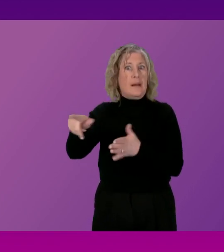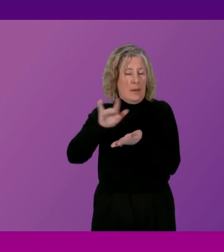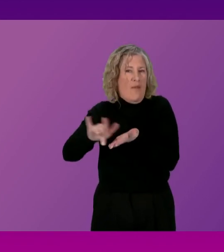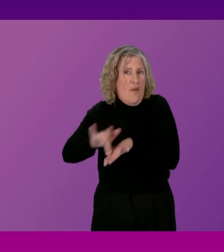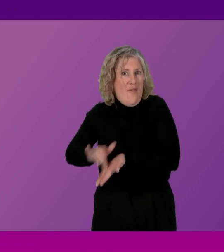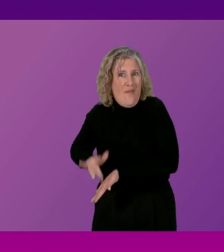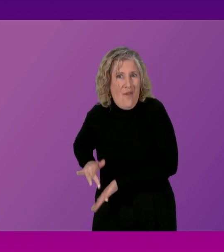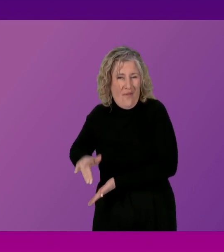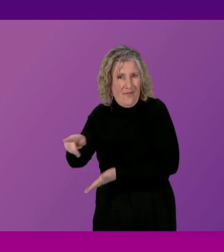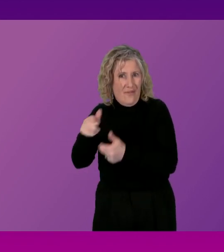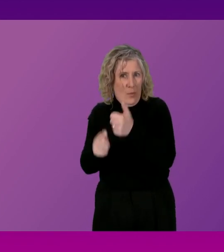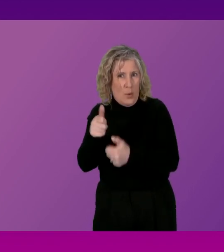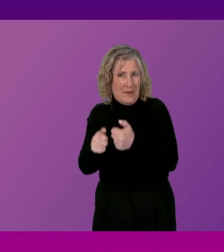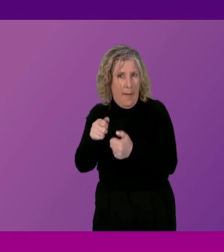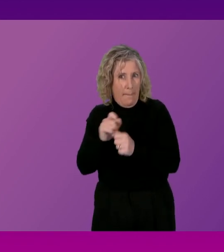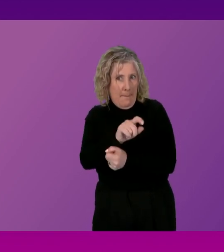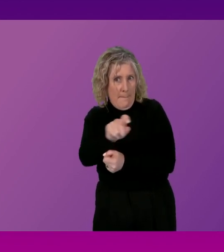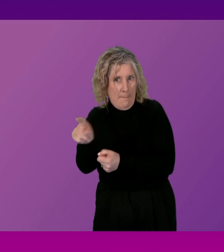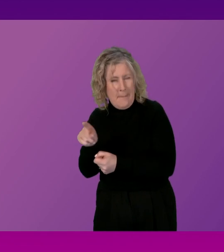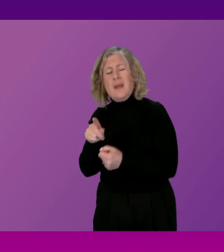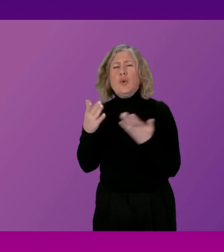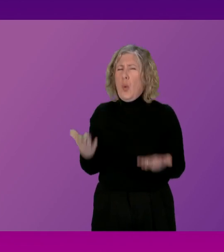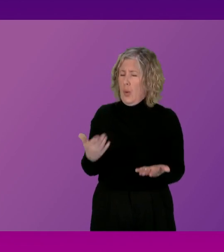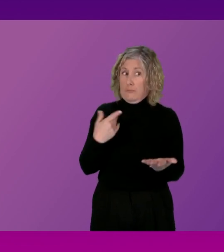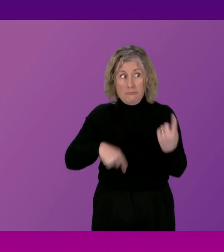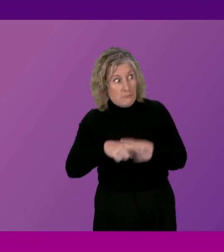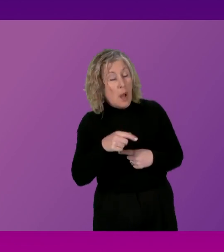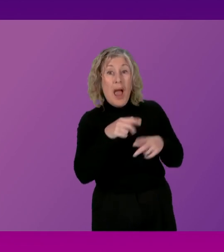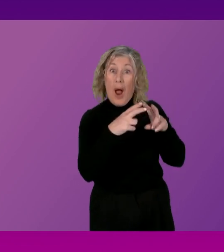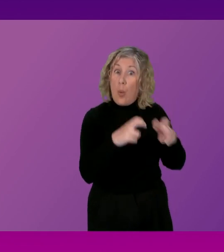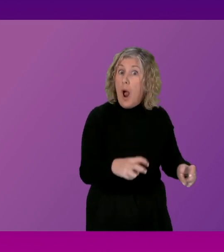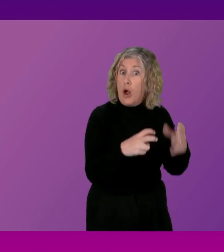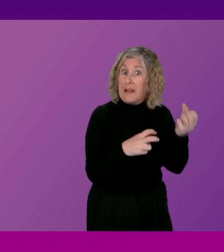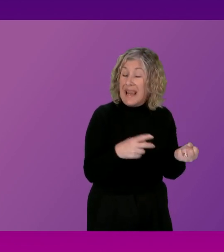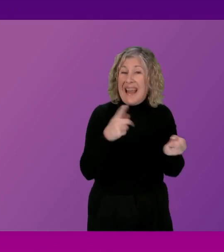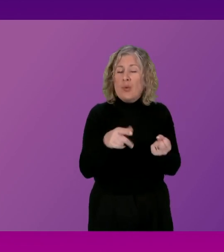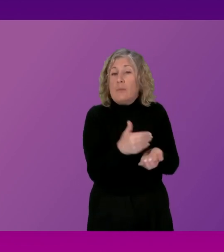We know that destroying or withholding evidence from an inquiry is illegal.